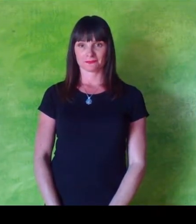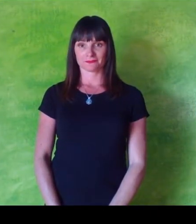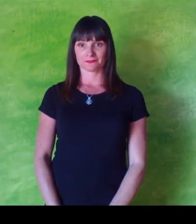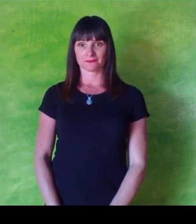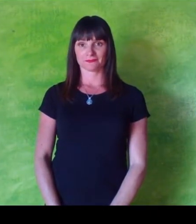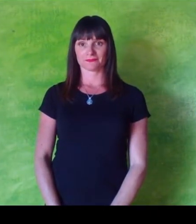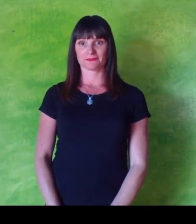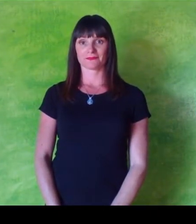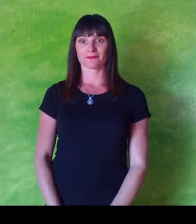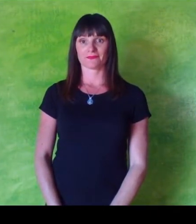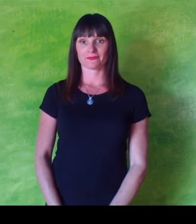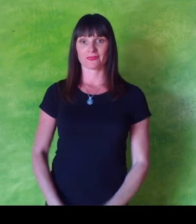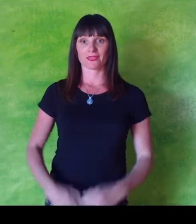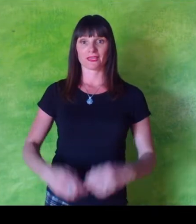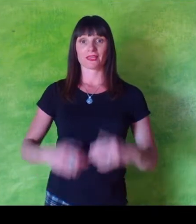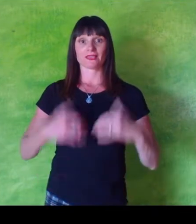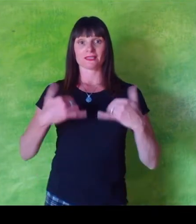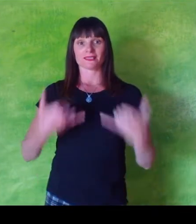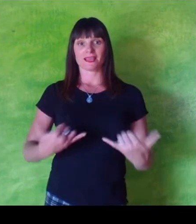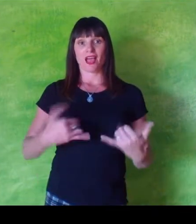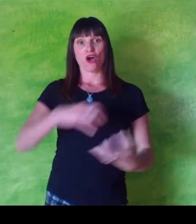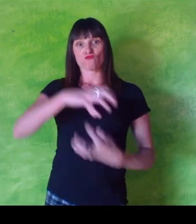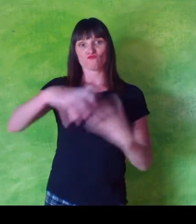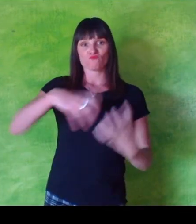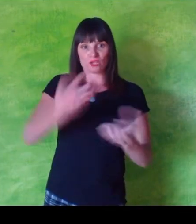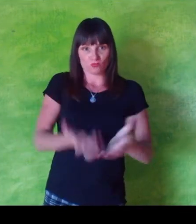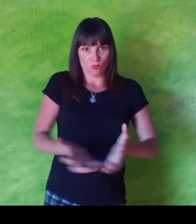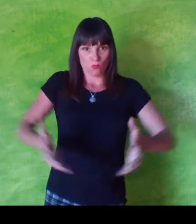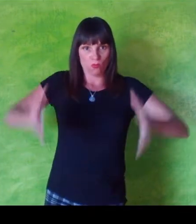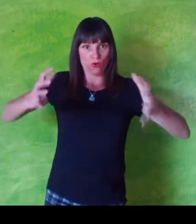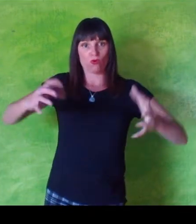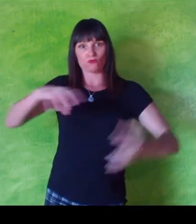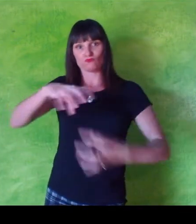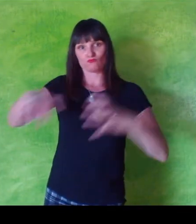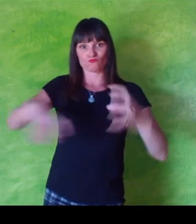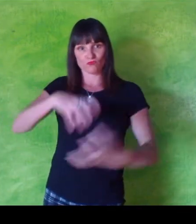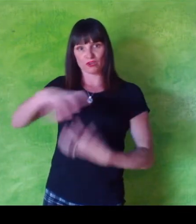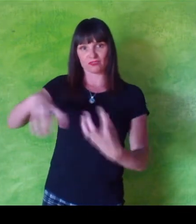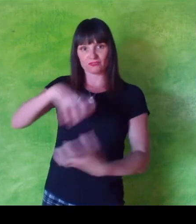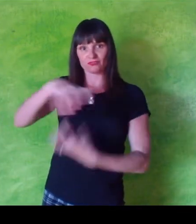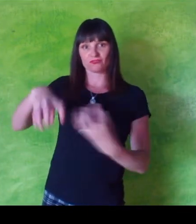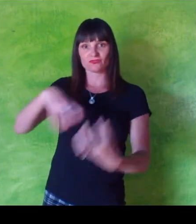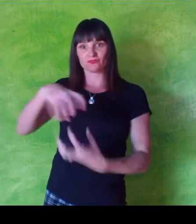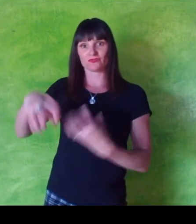So we're going to just mix it up by hand get it all nice and soft make sure